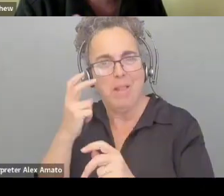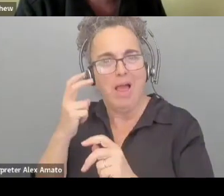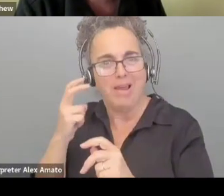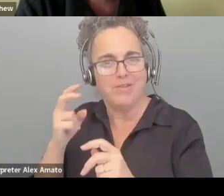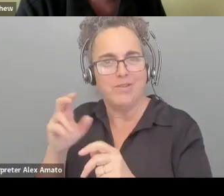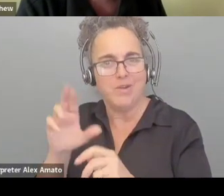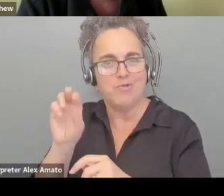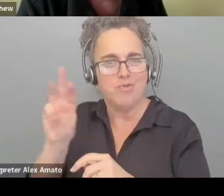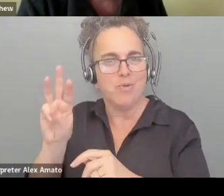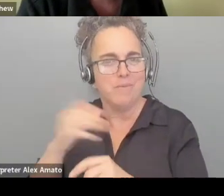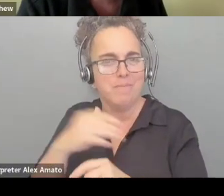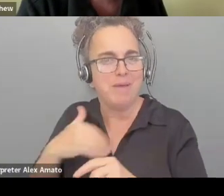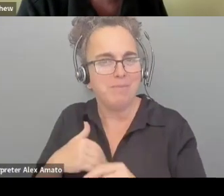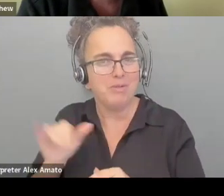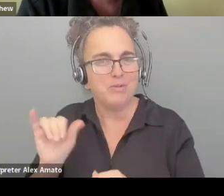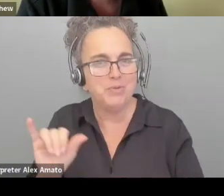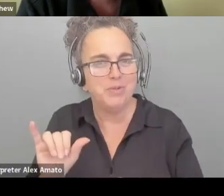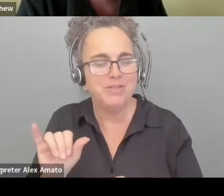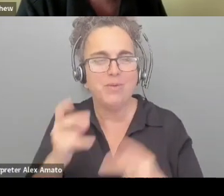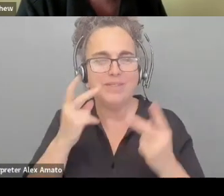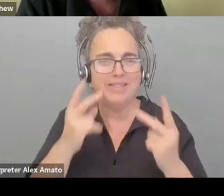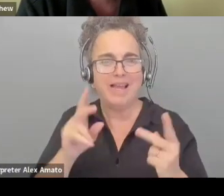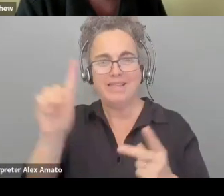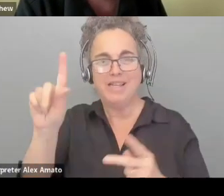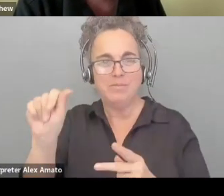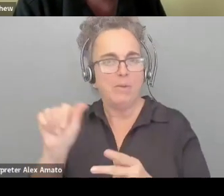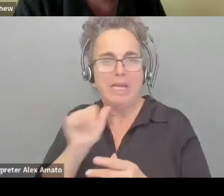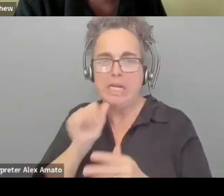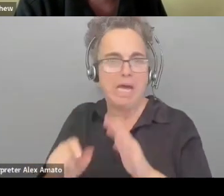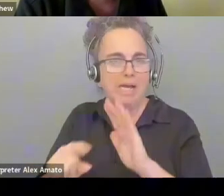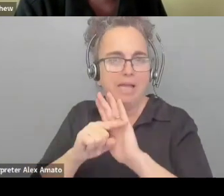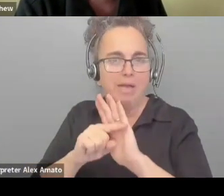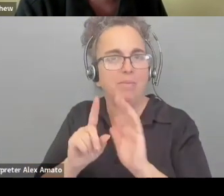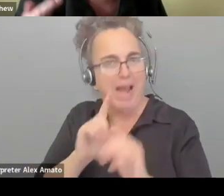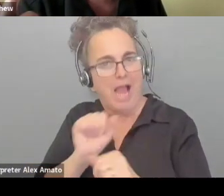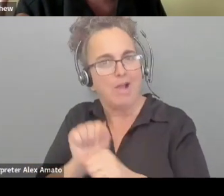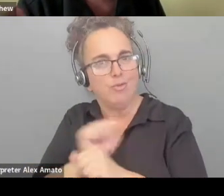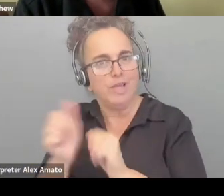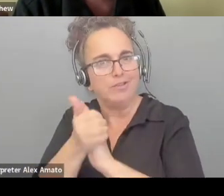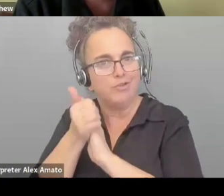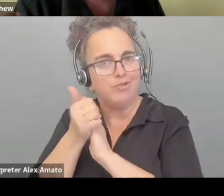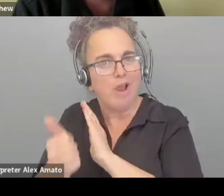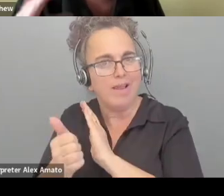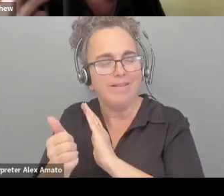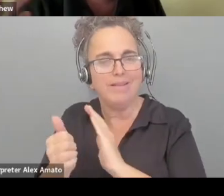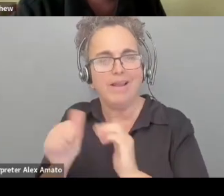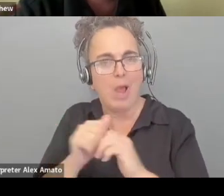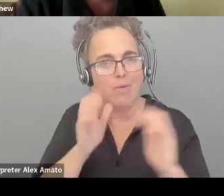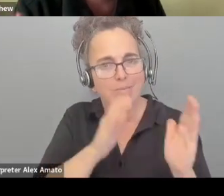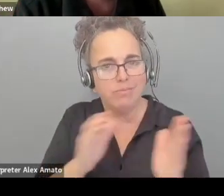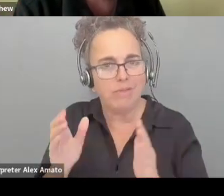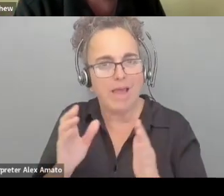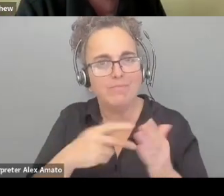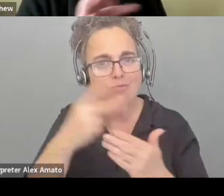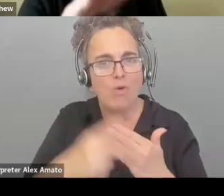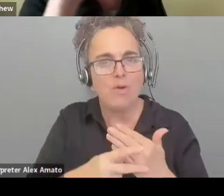So actually seeing the disability, not as a liability but a strength in terms of how we plan our programs, how we build our shuttles,